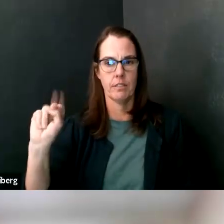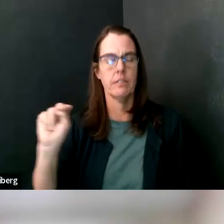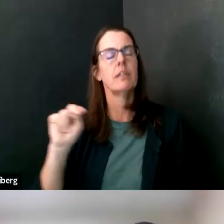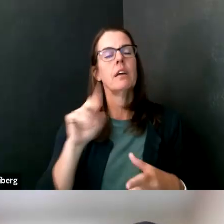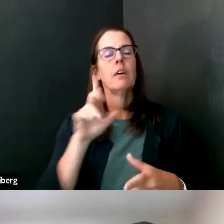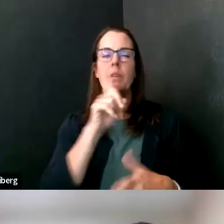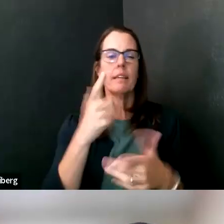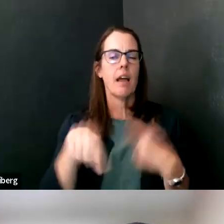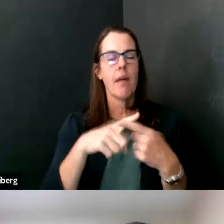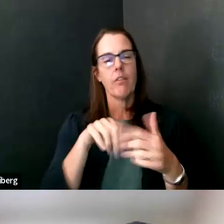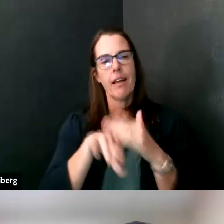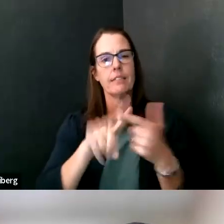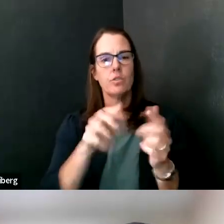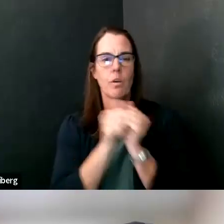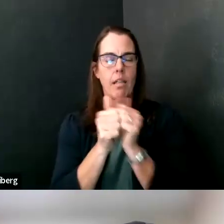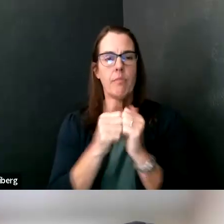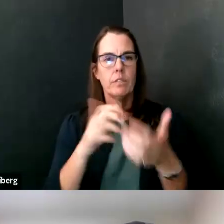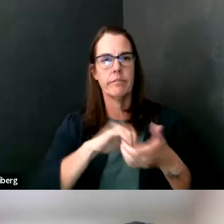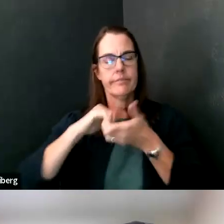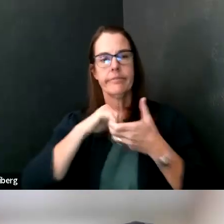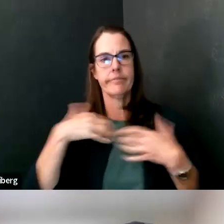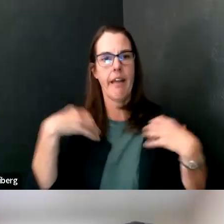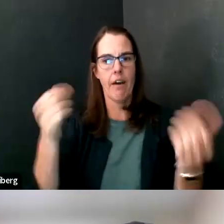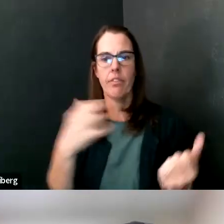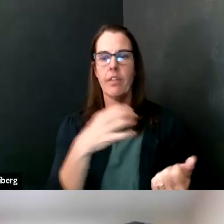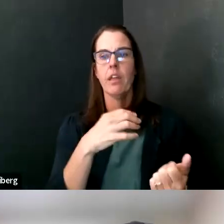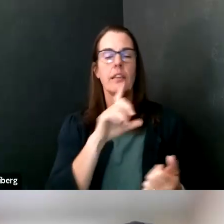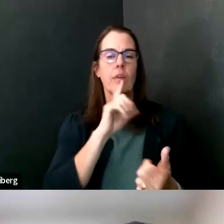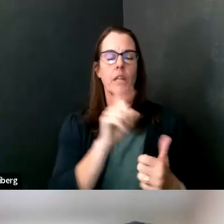the Patient Inclusion Council. builds a two-part coalition that unites patient organizations and